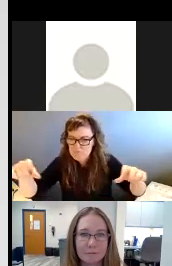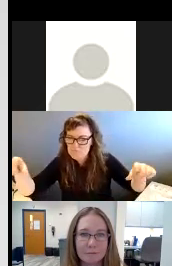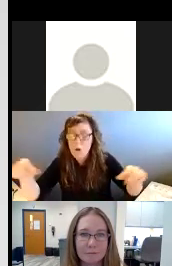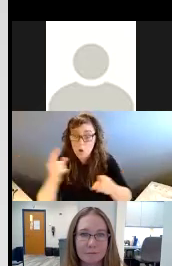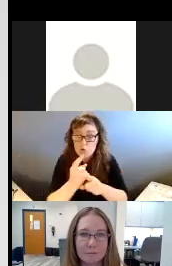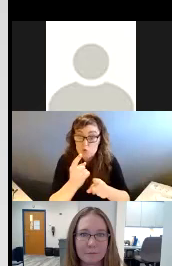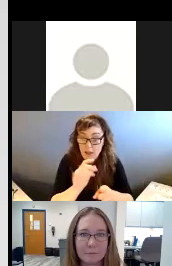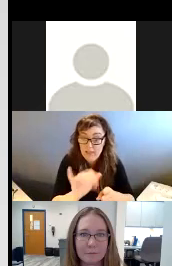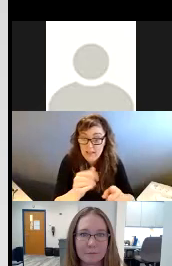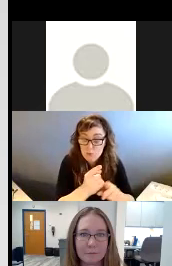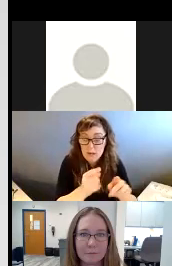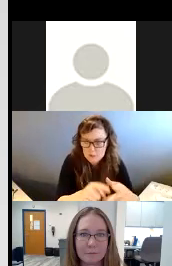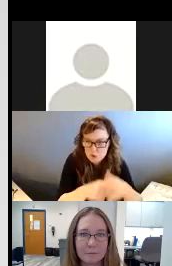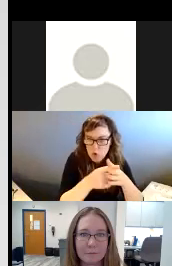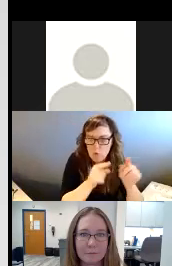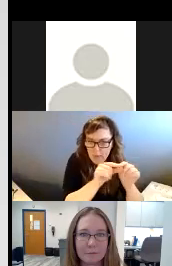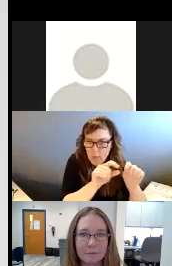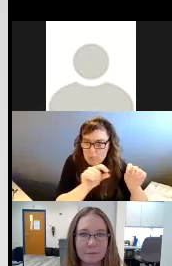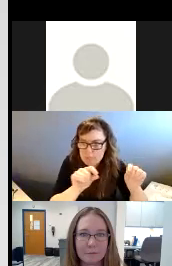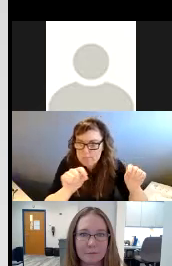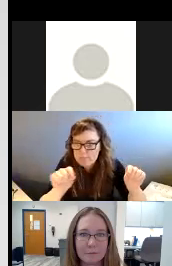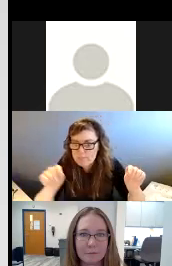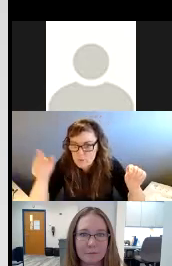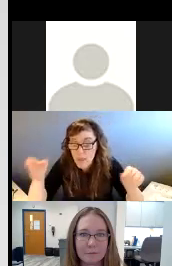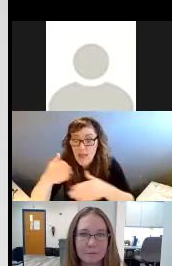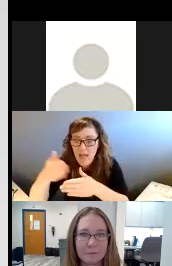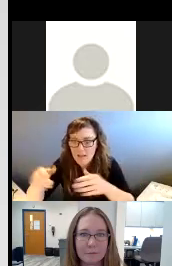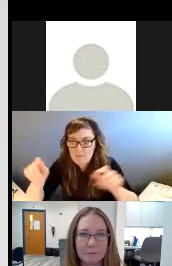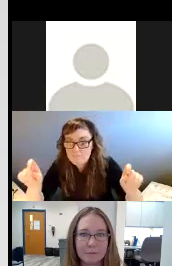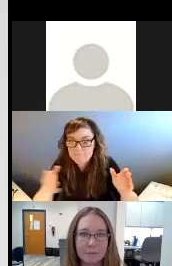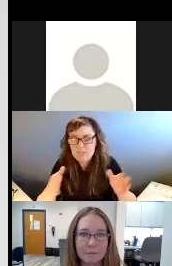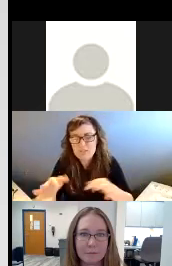YEAH, THAT IS THE NARROWEST WALK SPACE. THAT HAS BEEN HANDY.